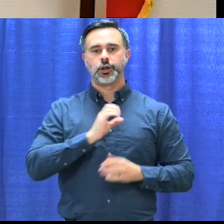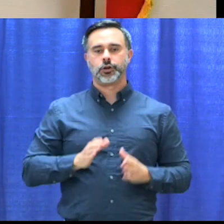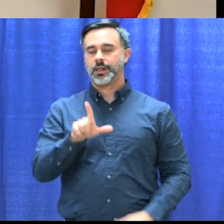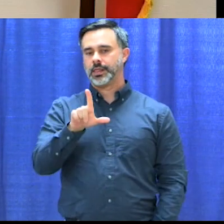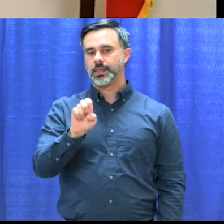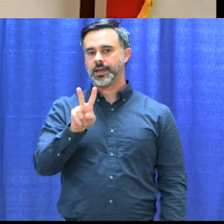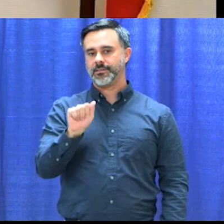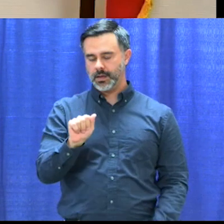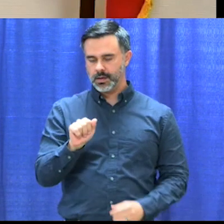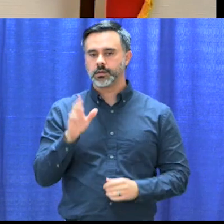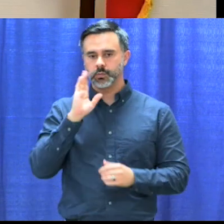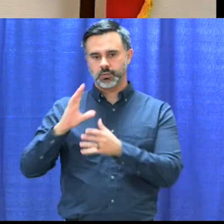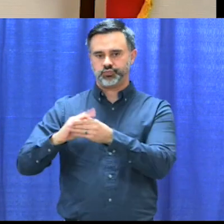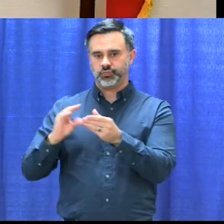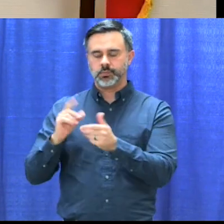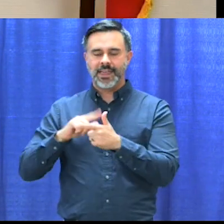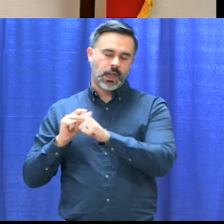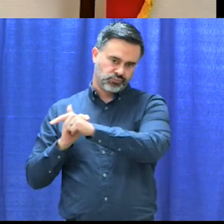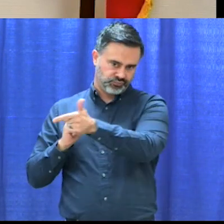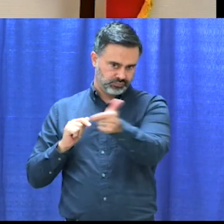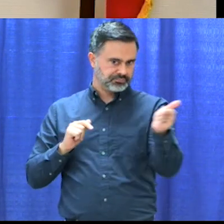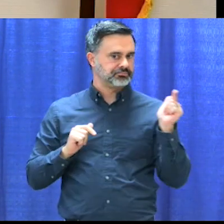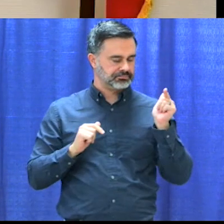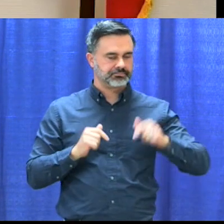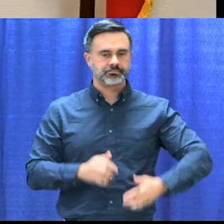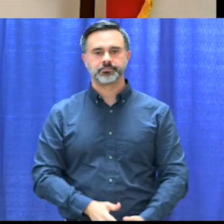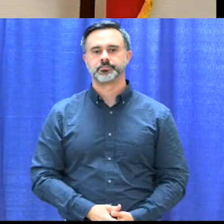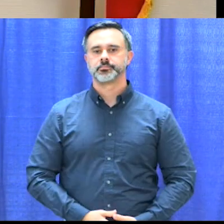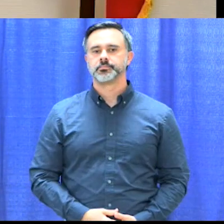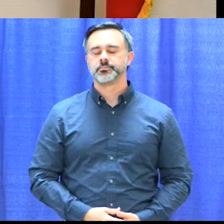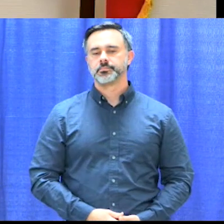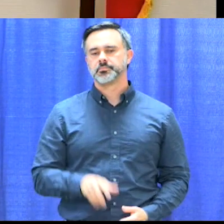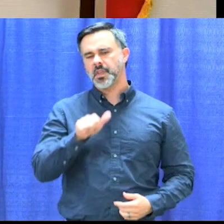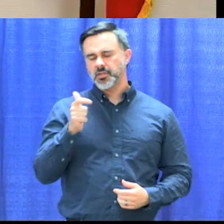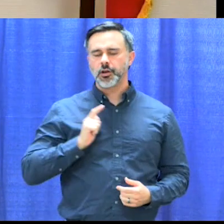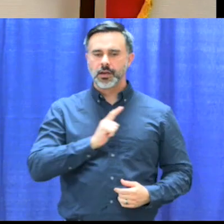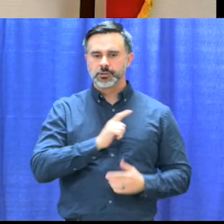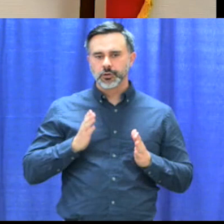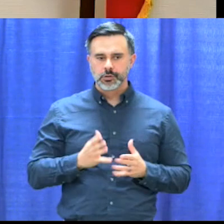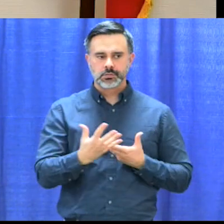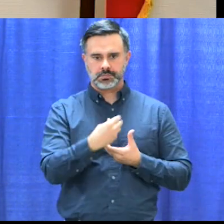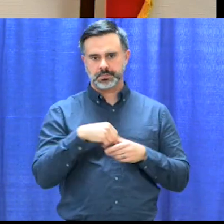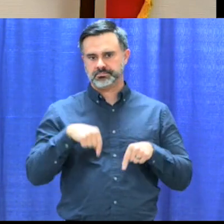remarks and then we'll hear from the other legislators who are members of this task force. Senator Leyva.